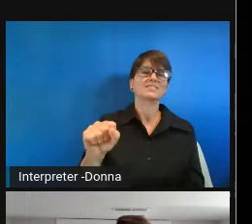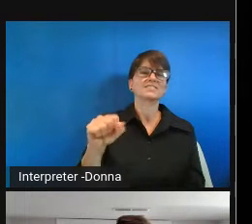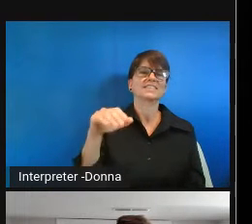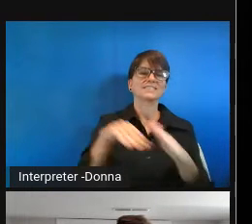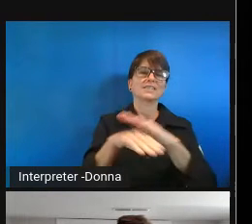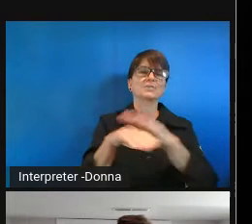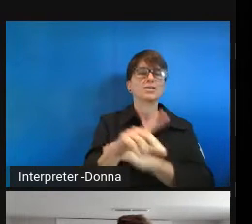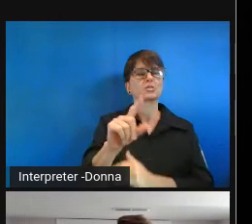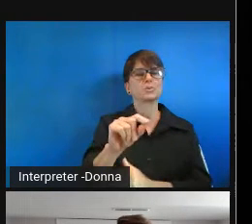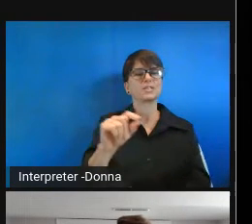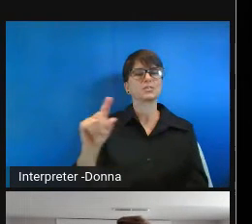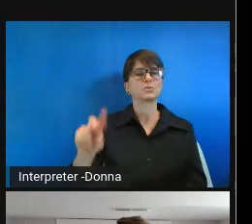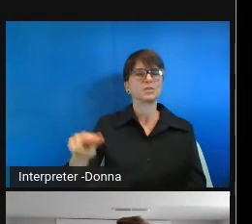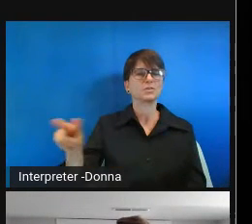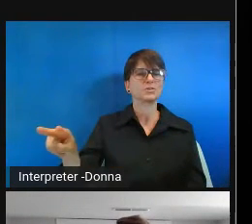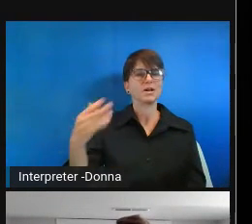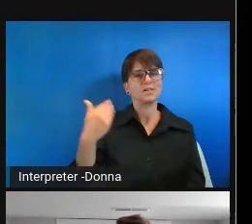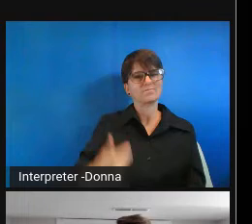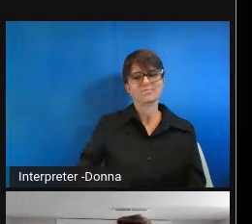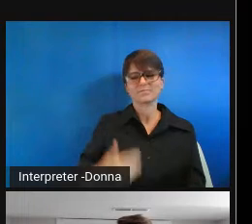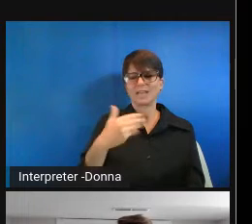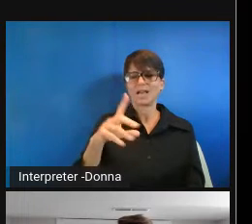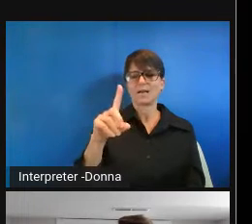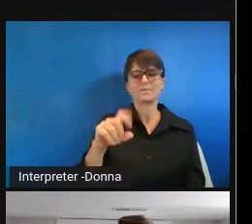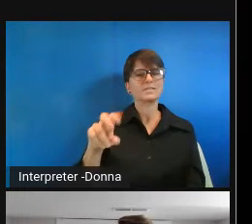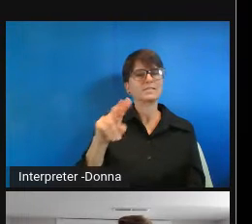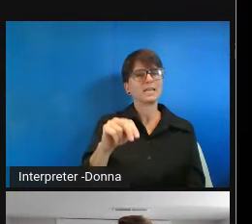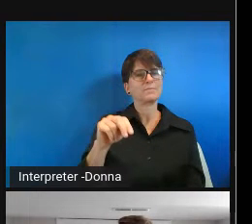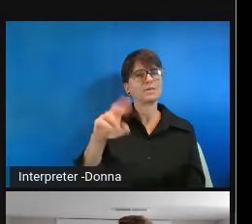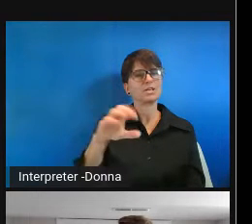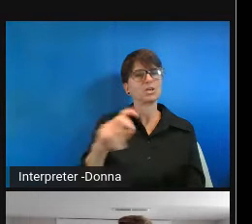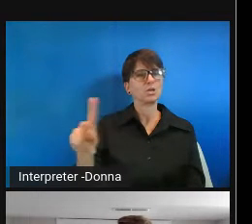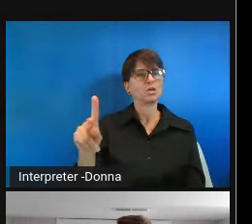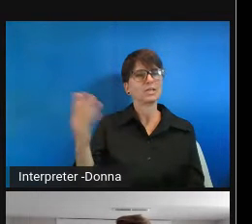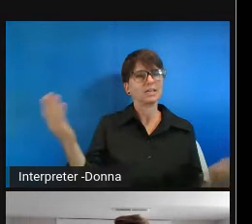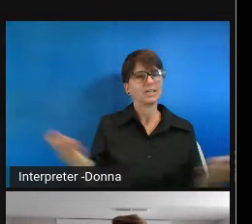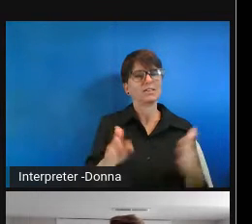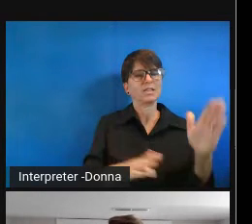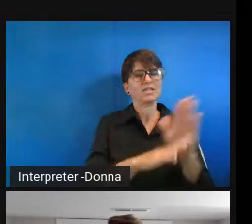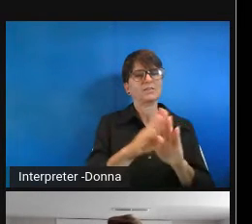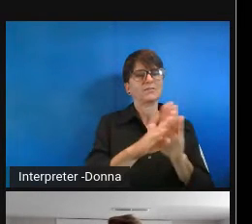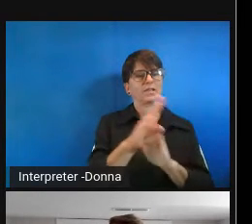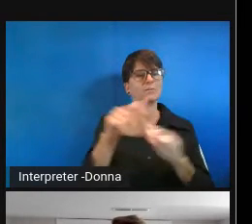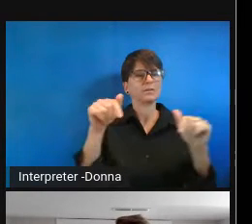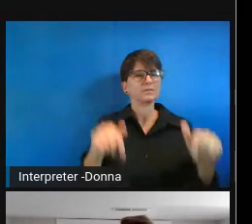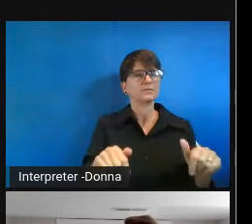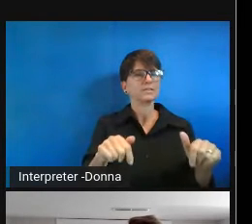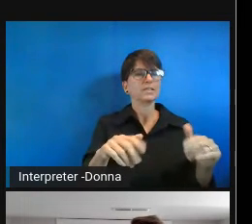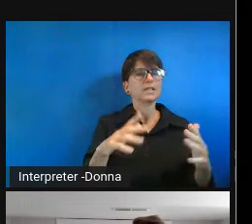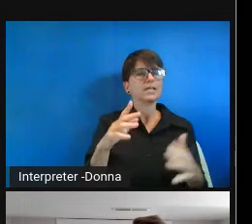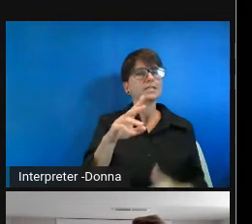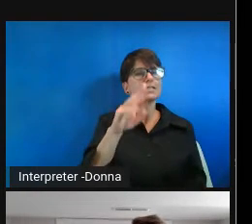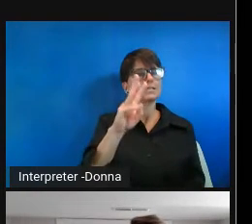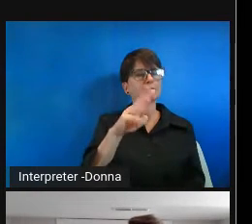I'm Damon Cook, a developer advocate at WP Engine. Formerly, I spend over a decade as a front-end developer